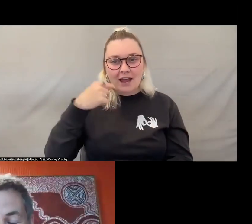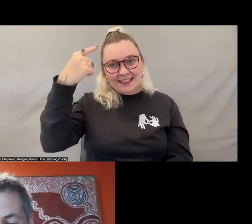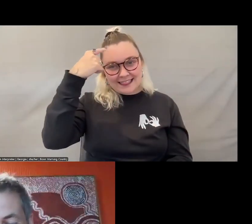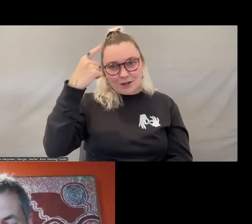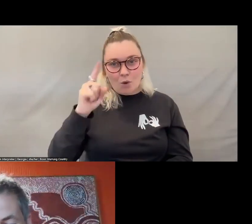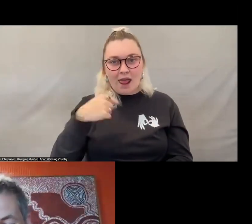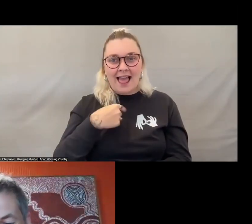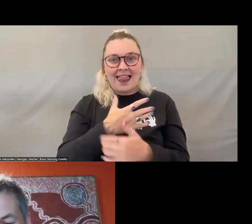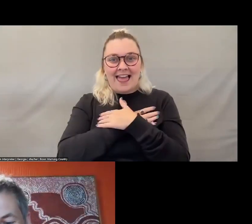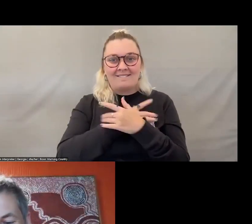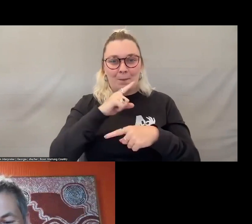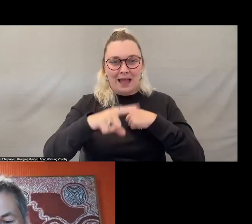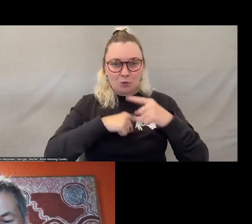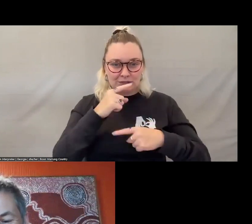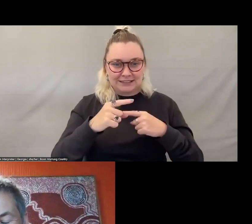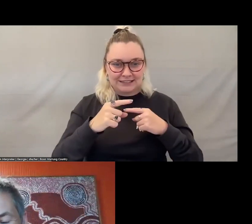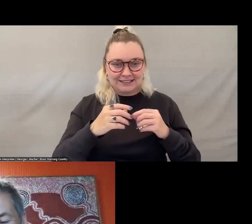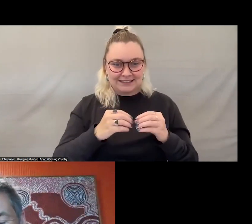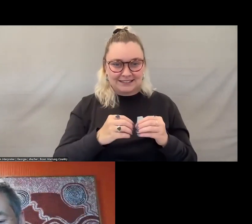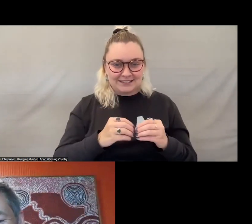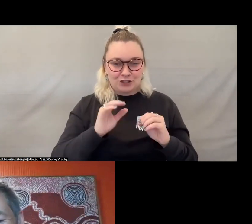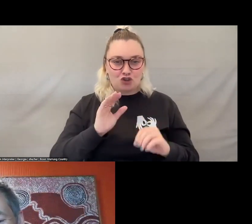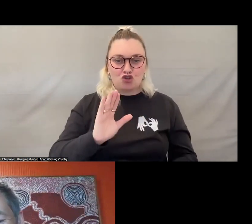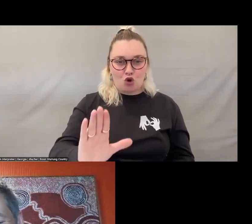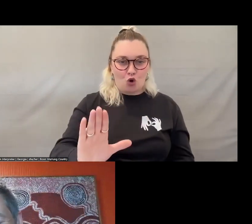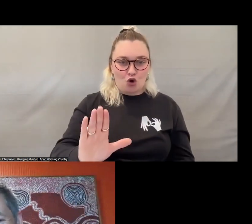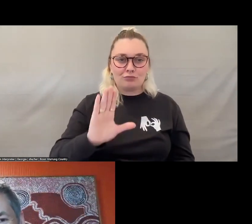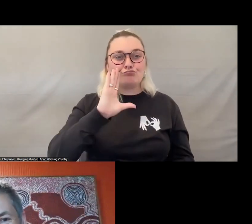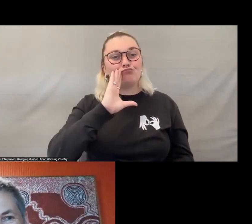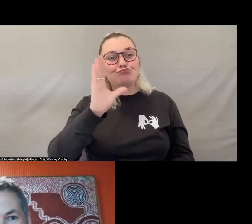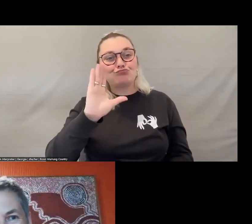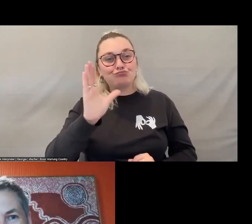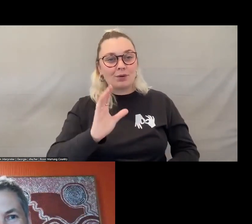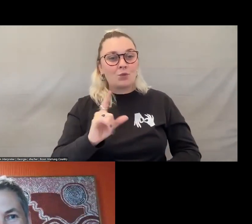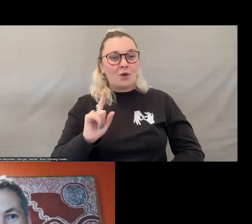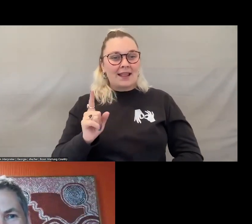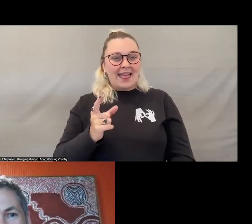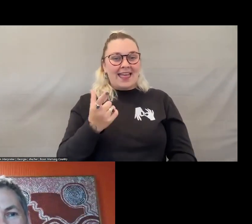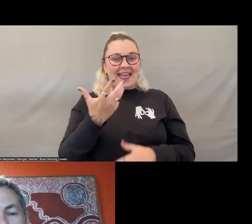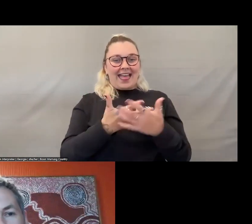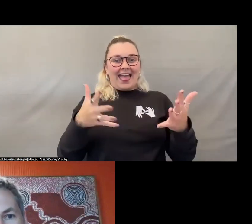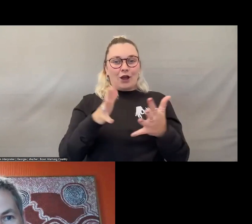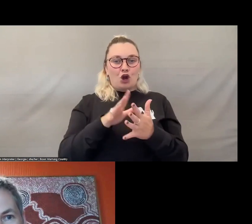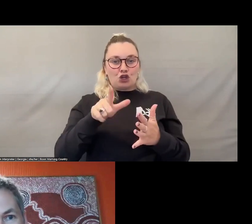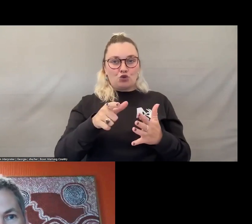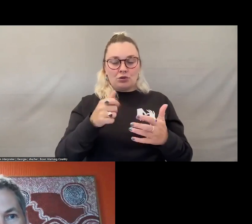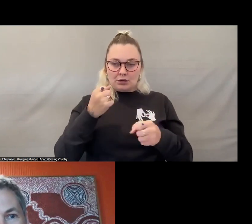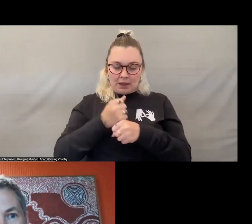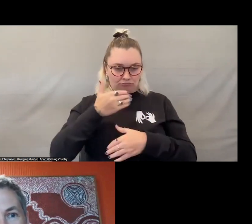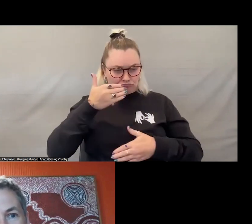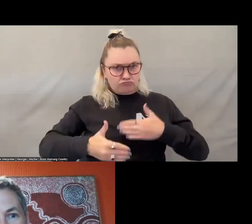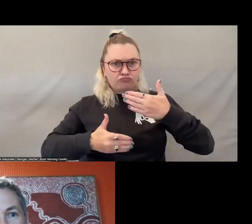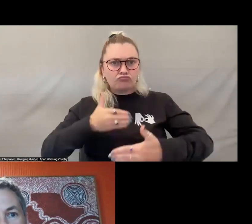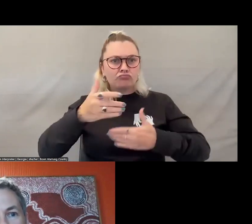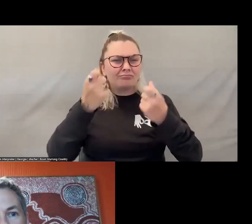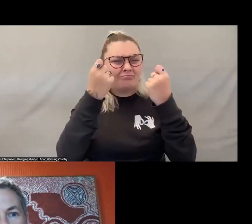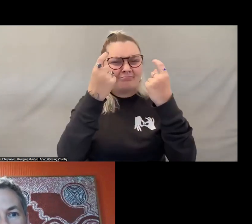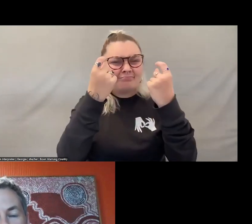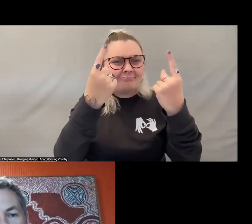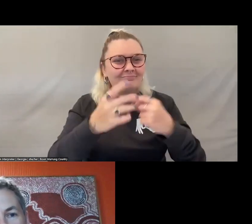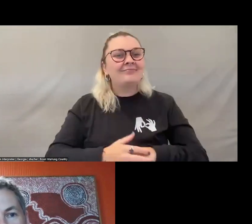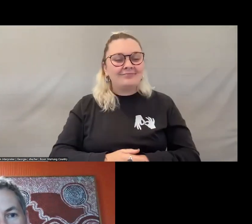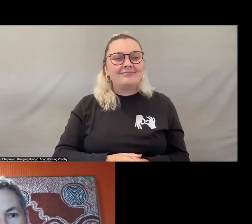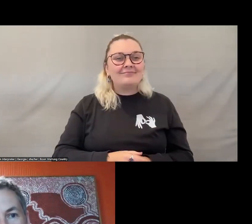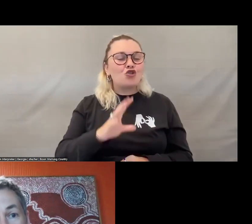love about your presentations is how you step us through things. Not within the template